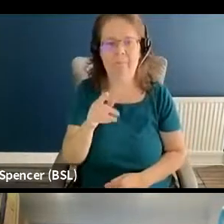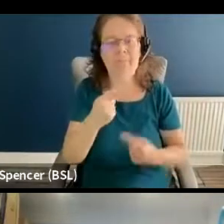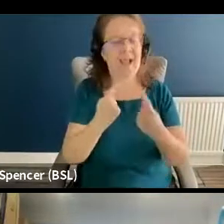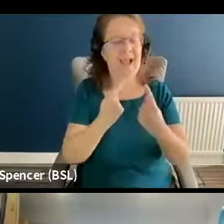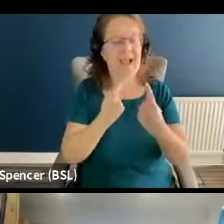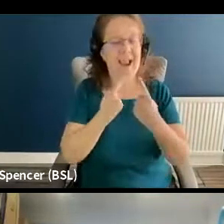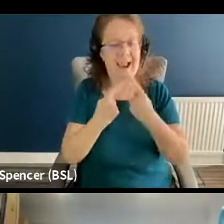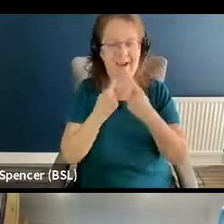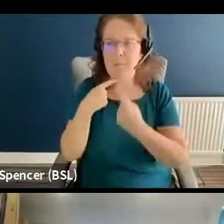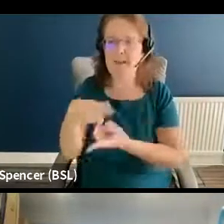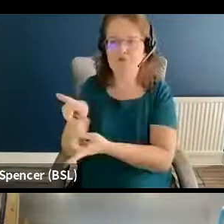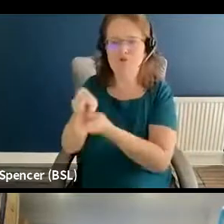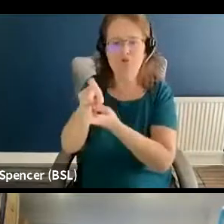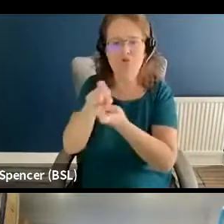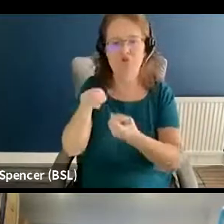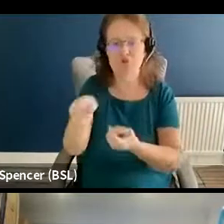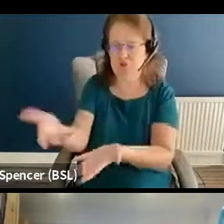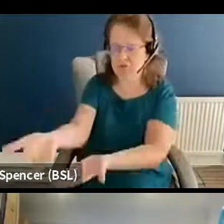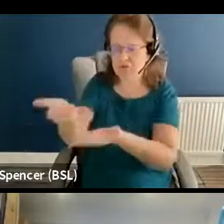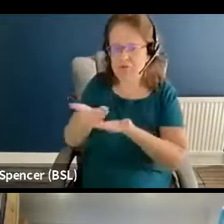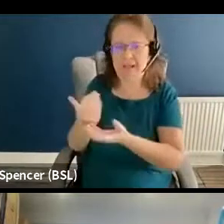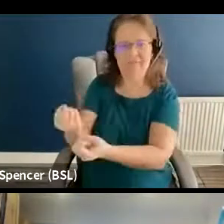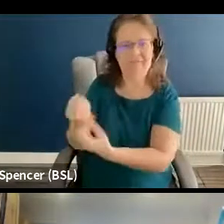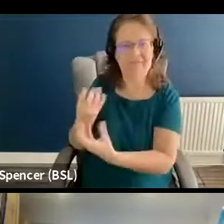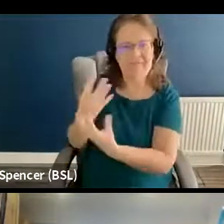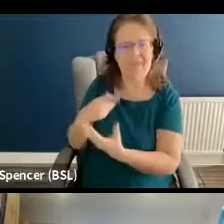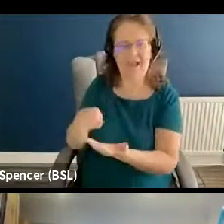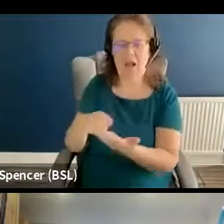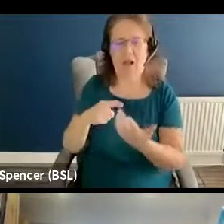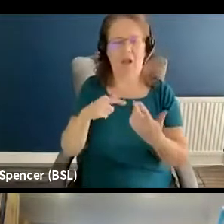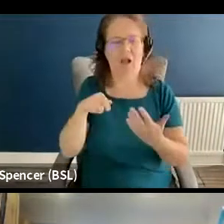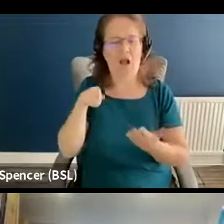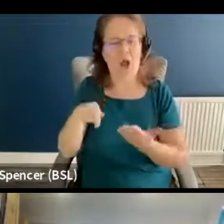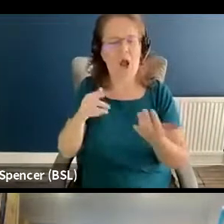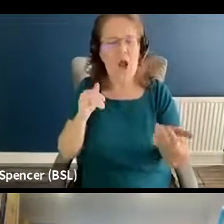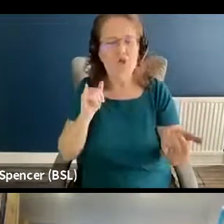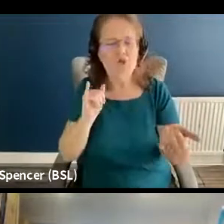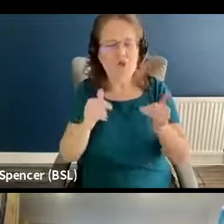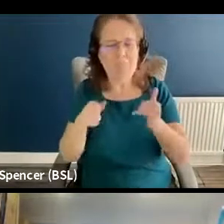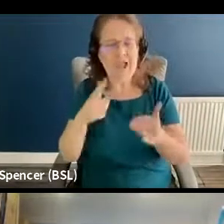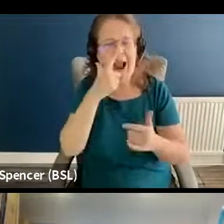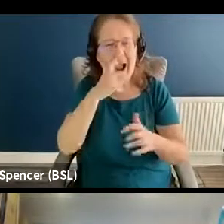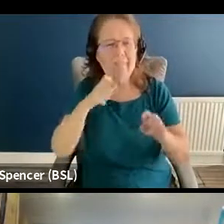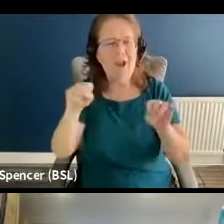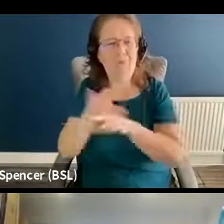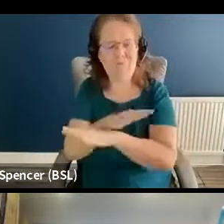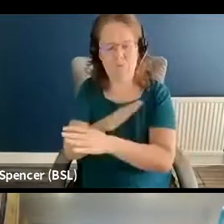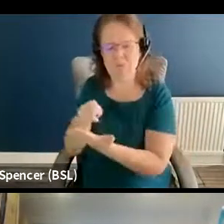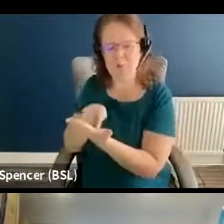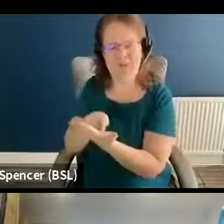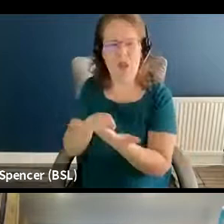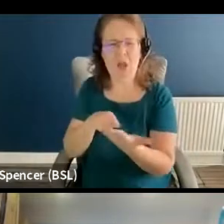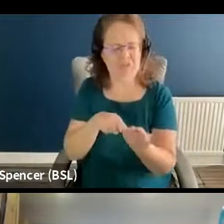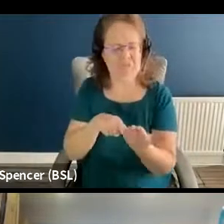get about it is very spread out is sometimes can be confusing. Just don't ignore any of it